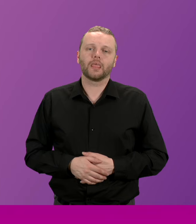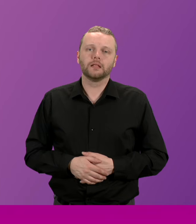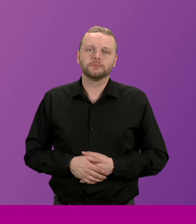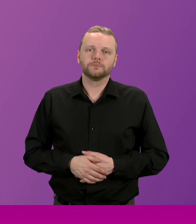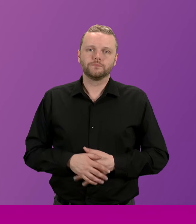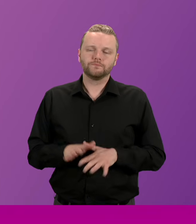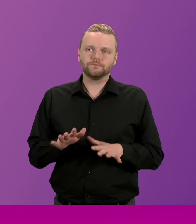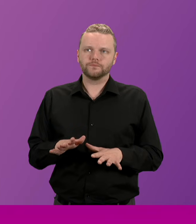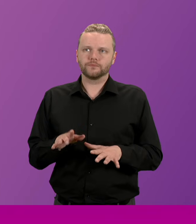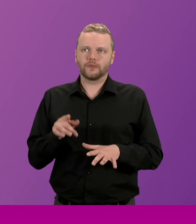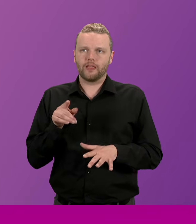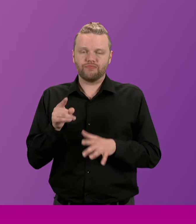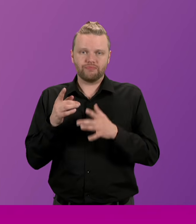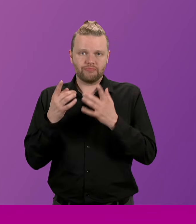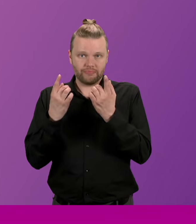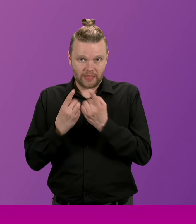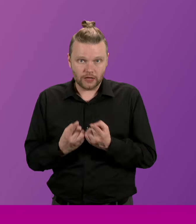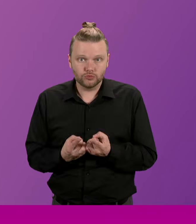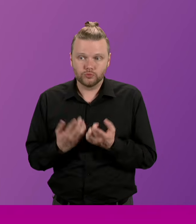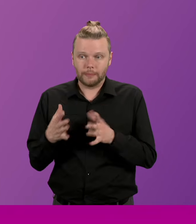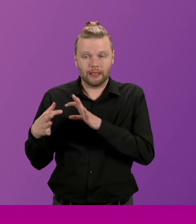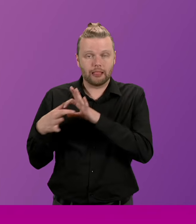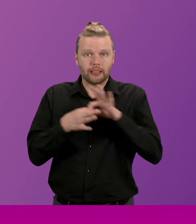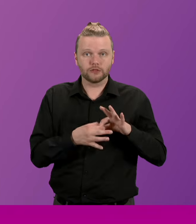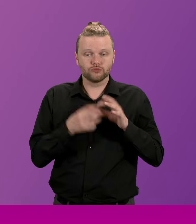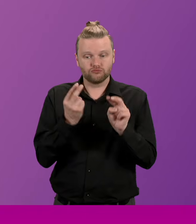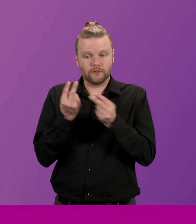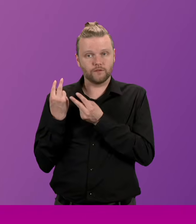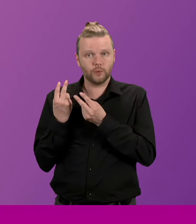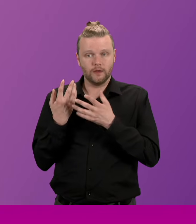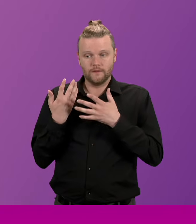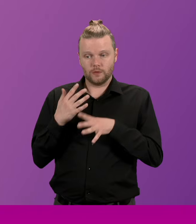The issues that are connected with the review that has been undertaken by the Scottish Fire